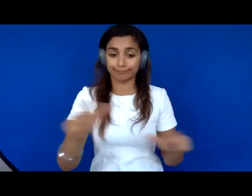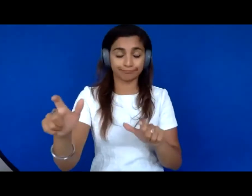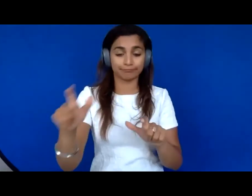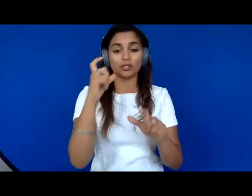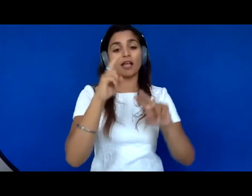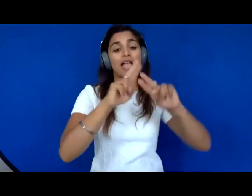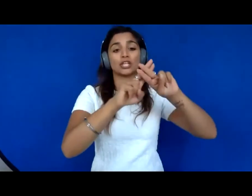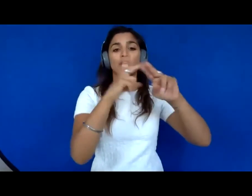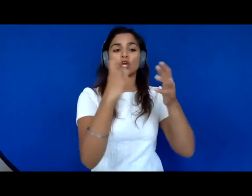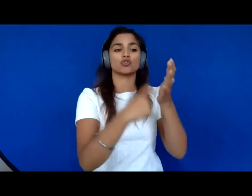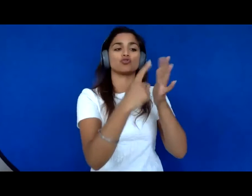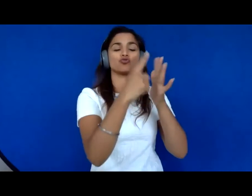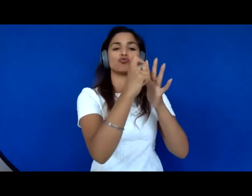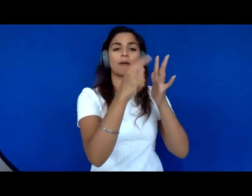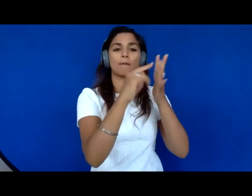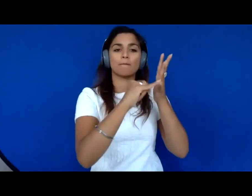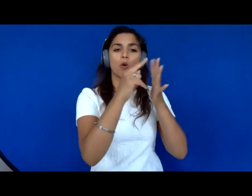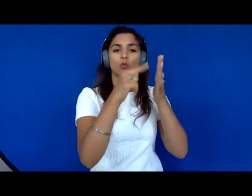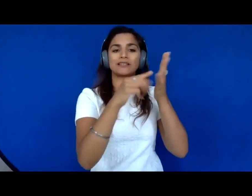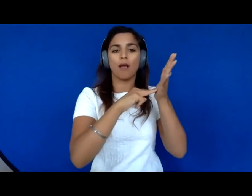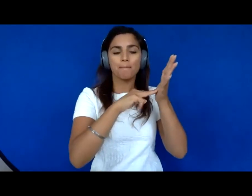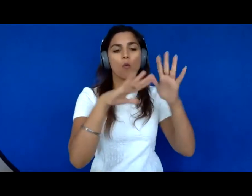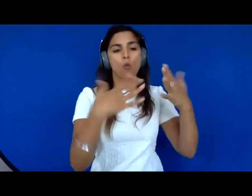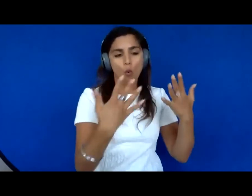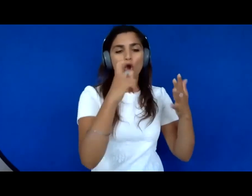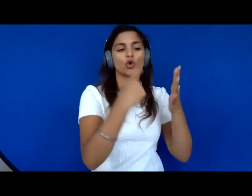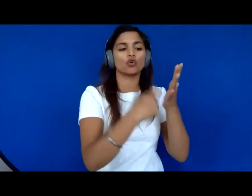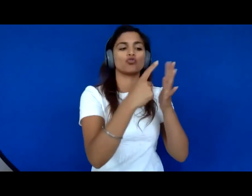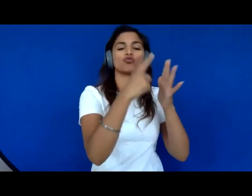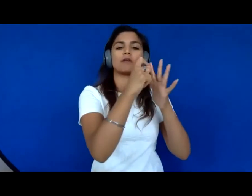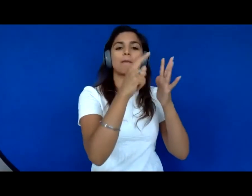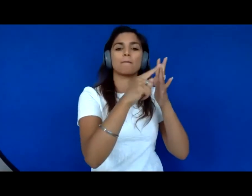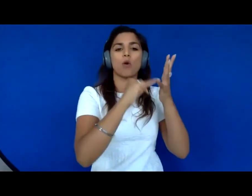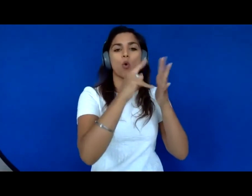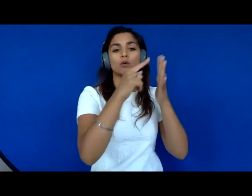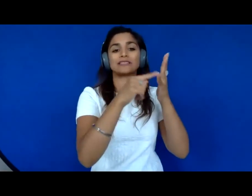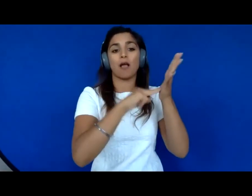on take in the Q&A alternatively please write your questions in zoom trap and